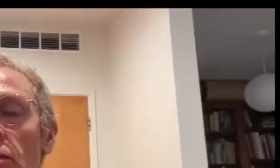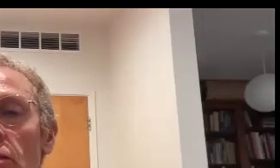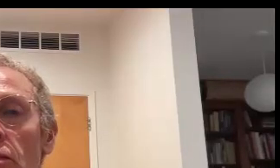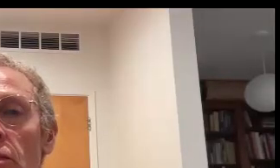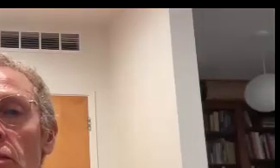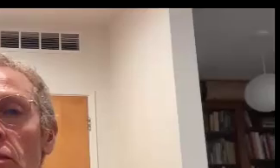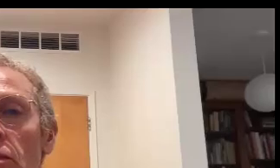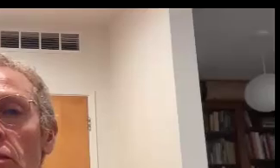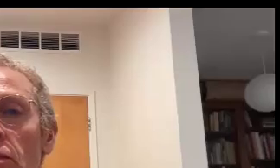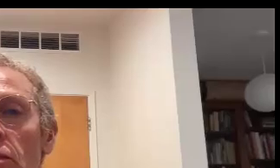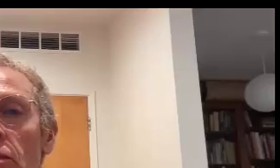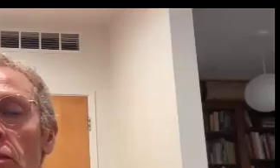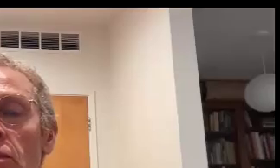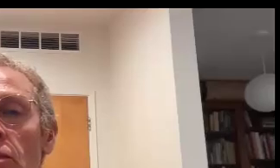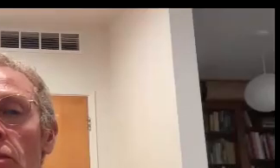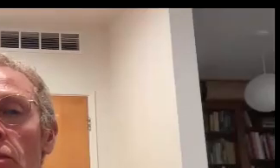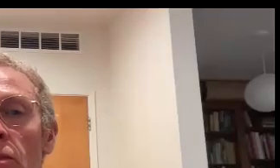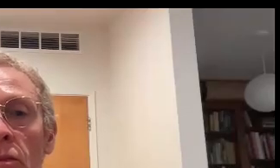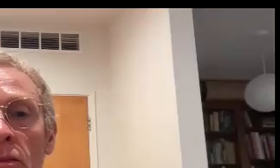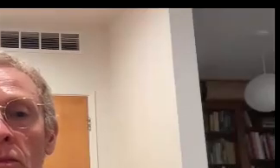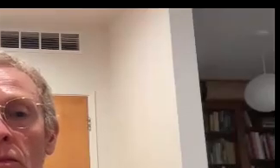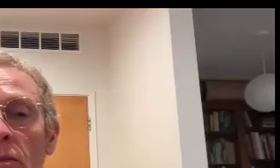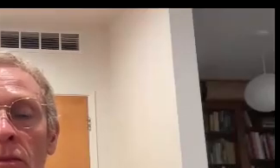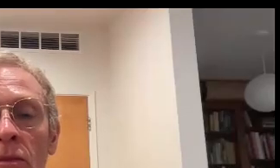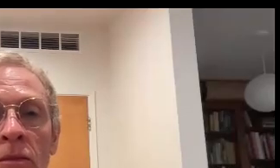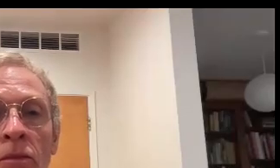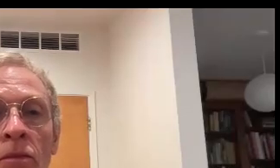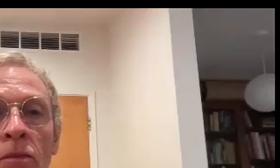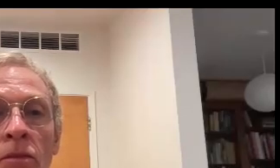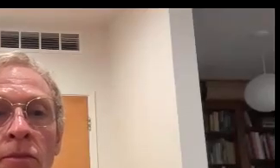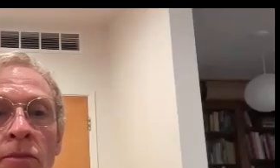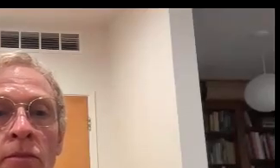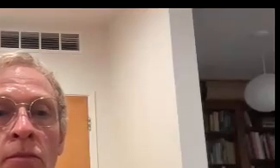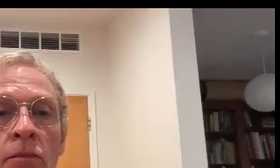So if you hold a, Zoom